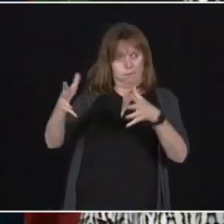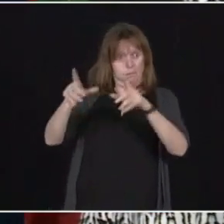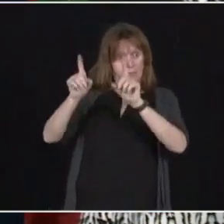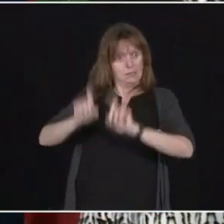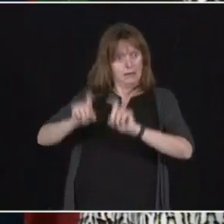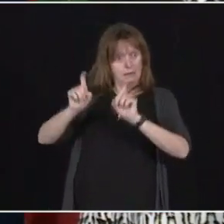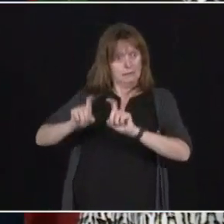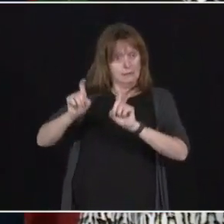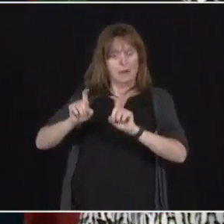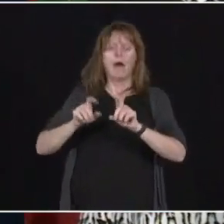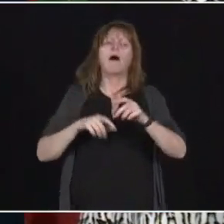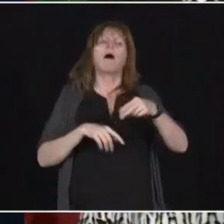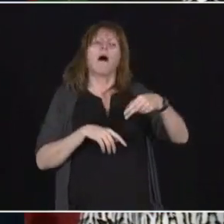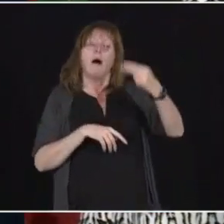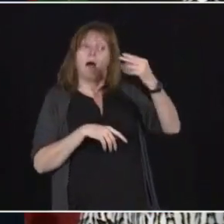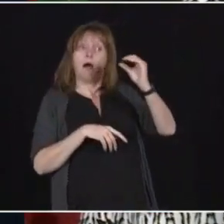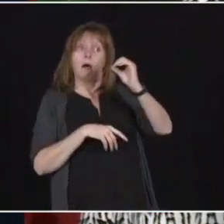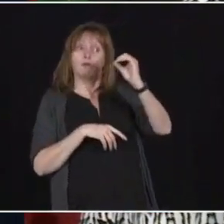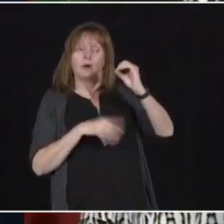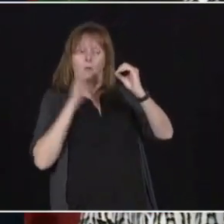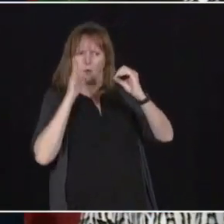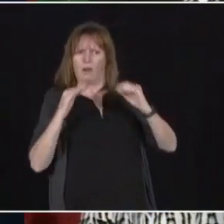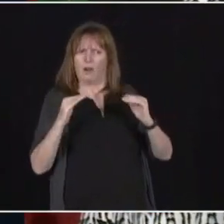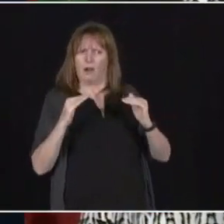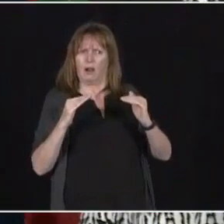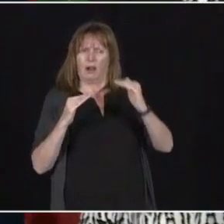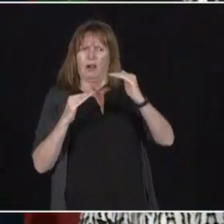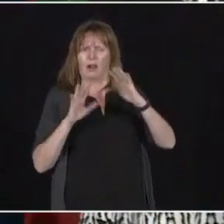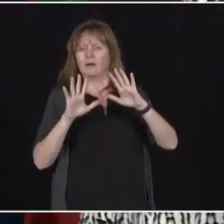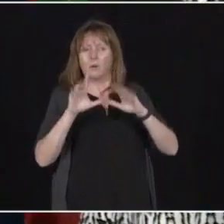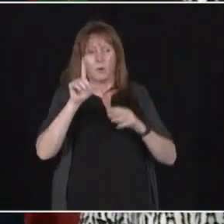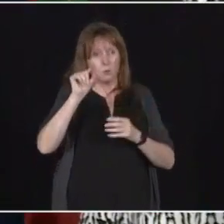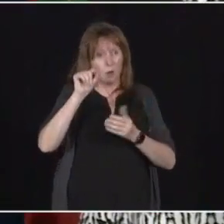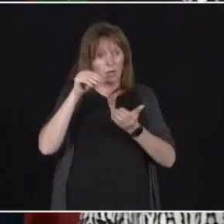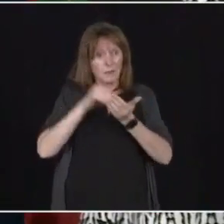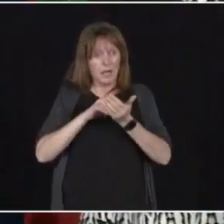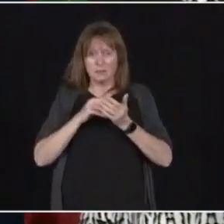percentage, not just on numbers, so the more you test, you are going to get a little more bumpy.